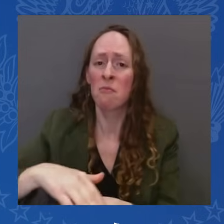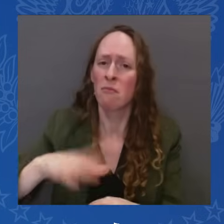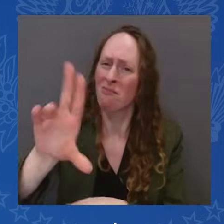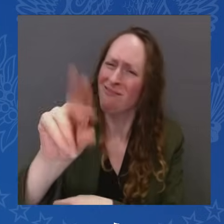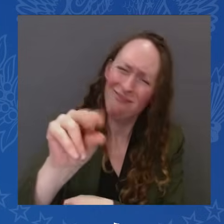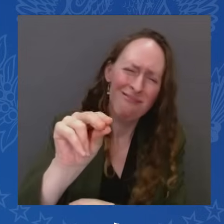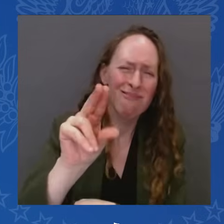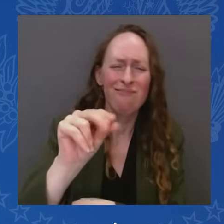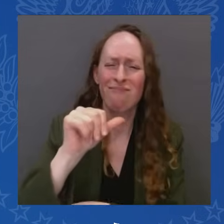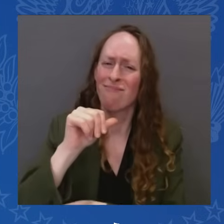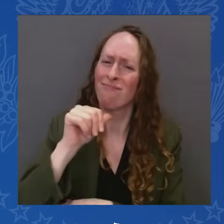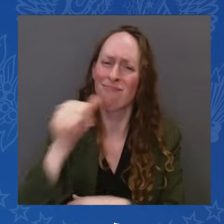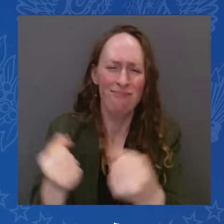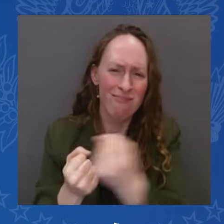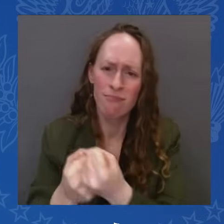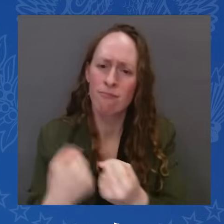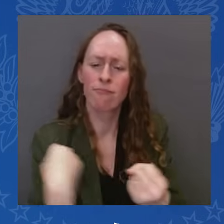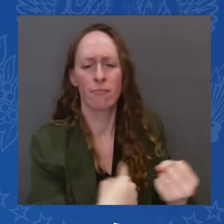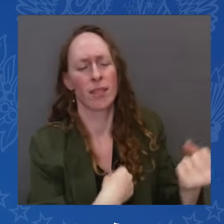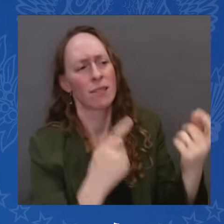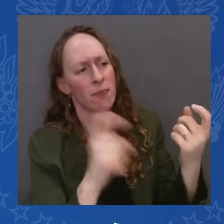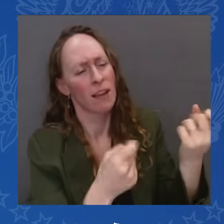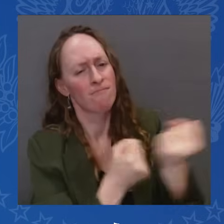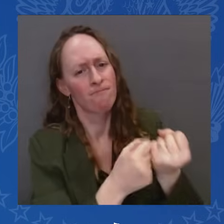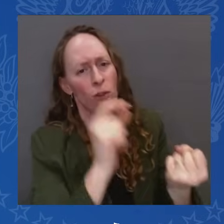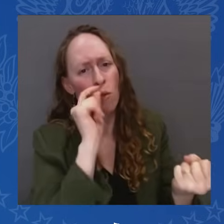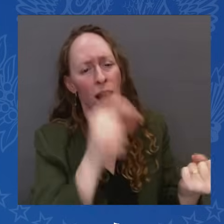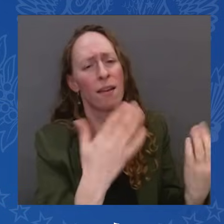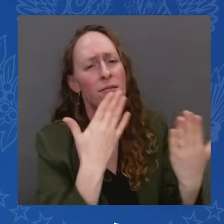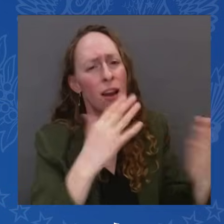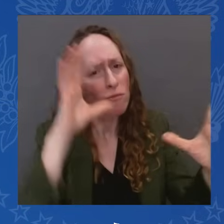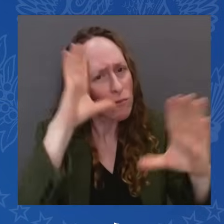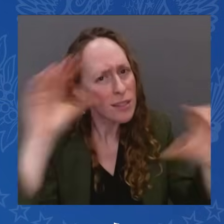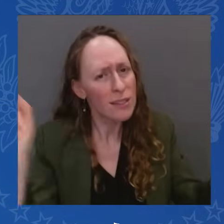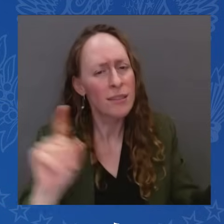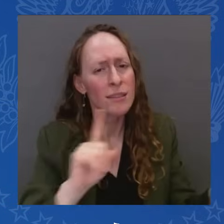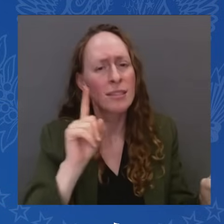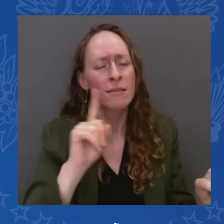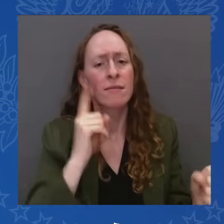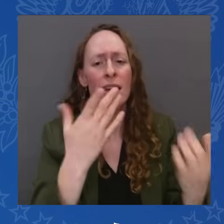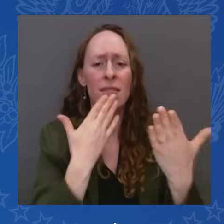is doing to hold the line for liberty in the world. The floor is yours, Mr. President.